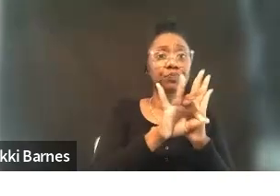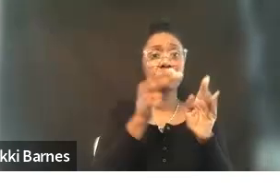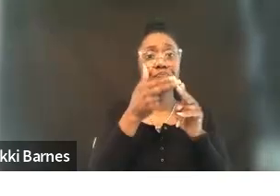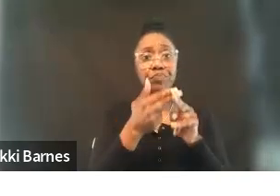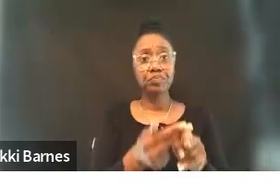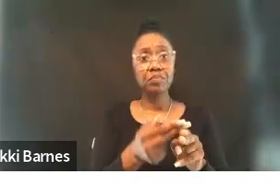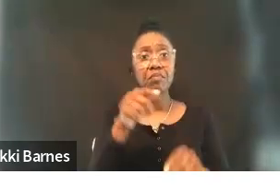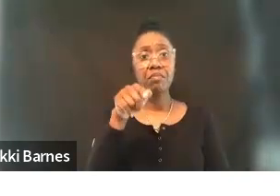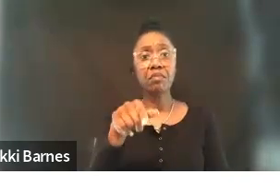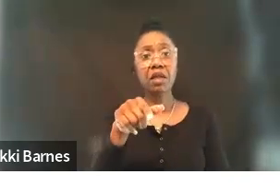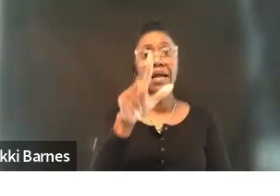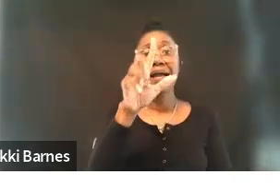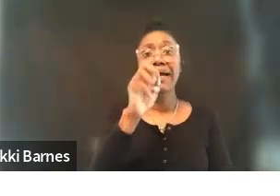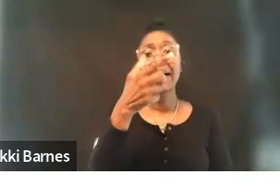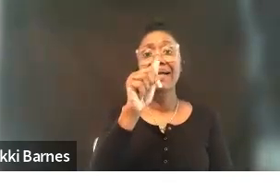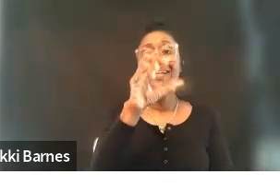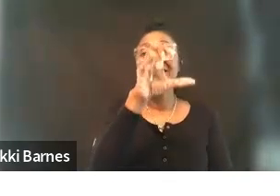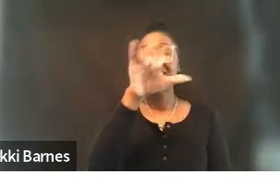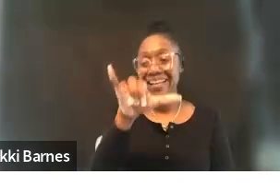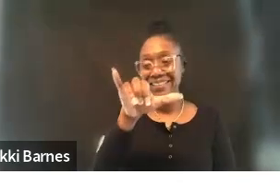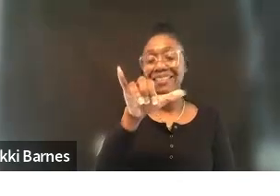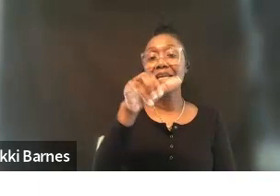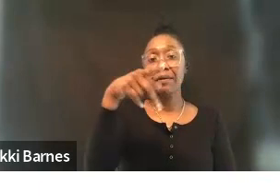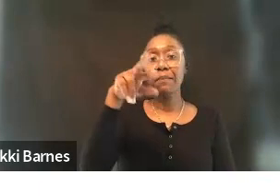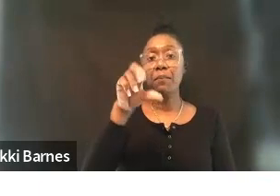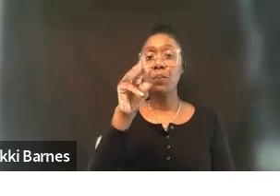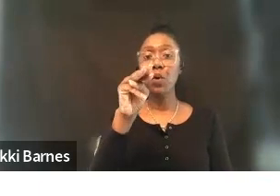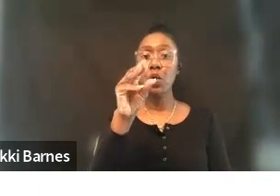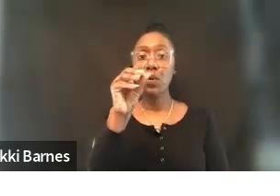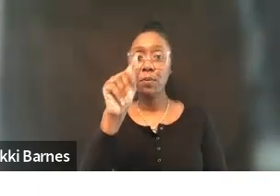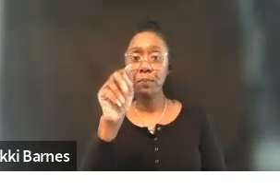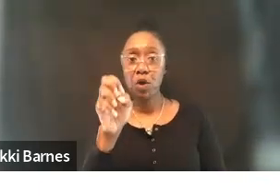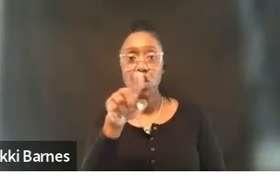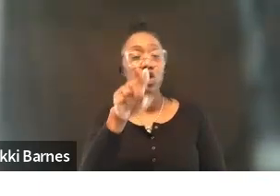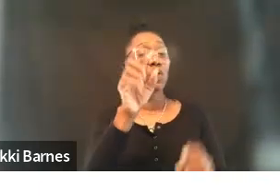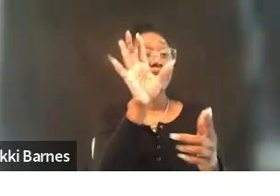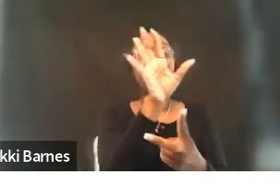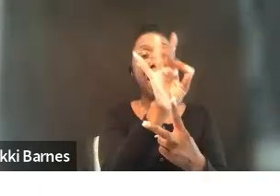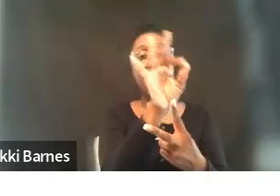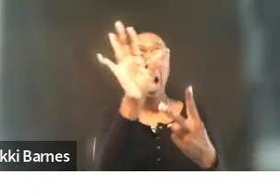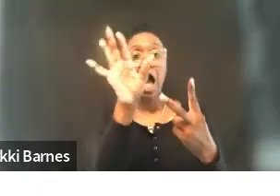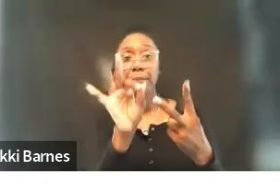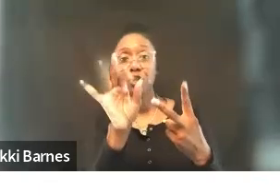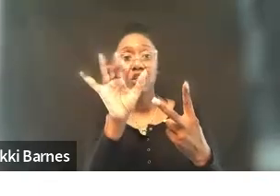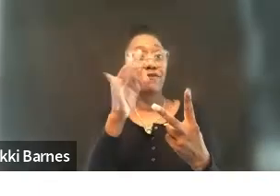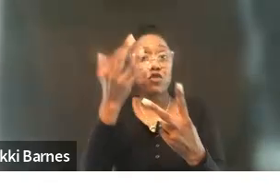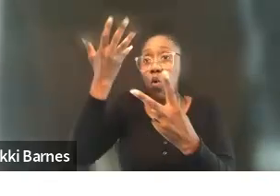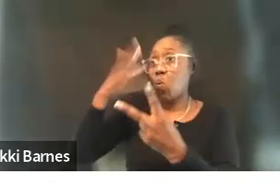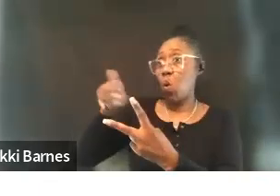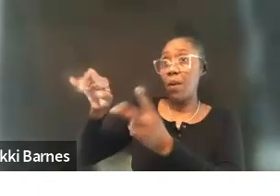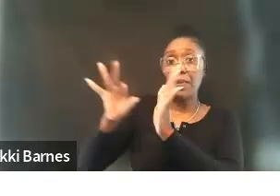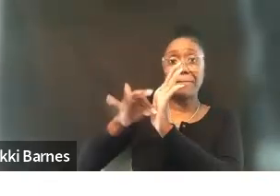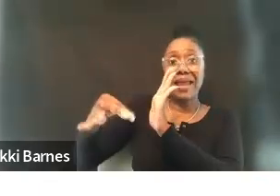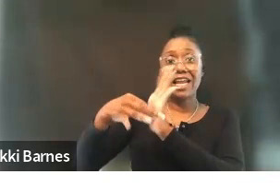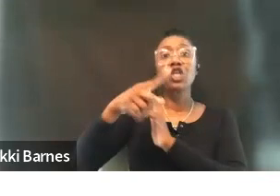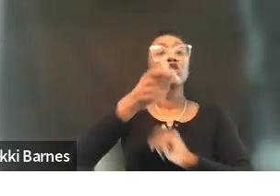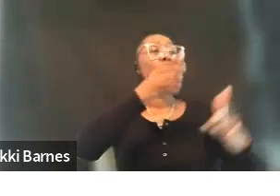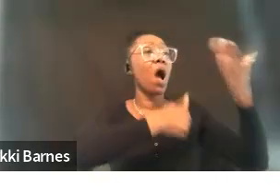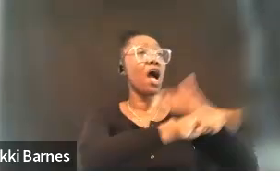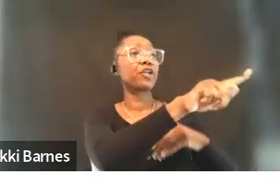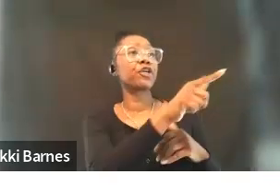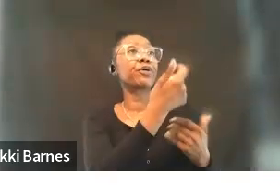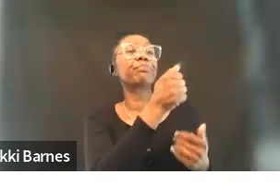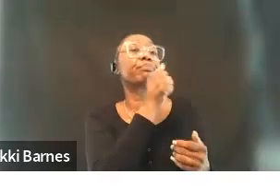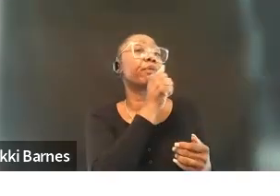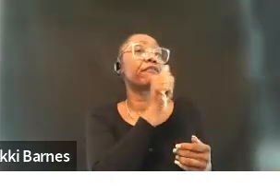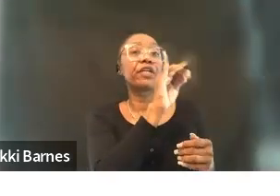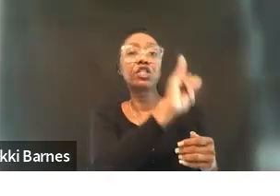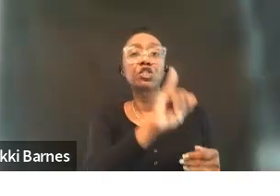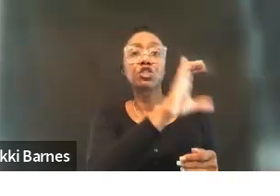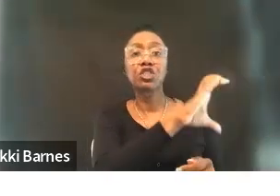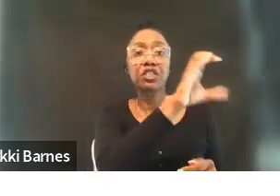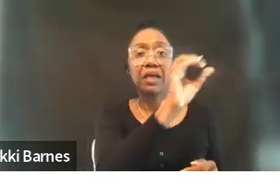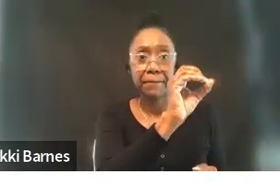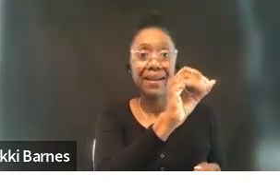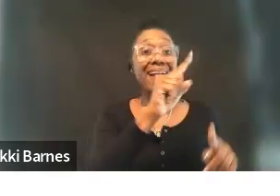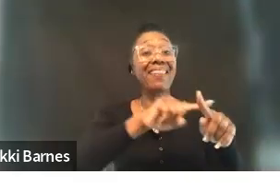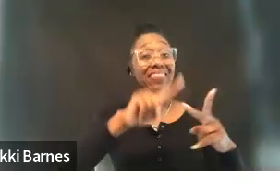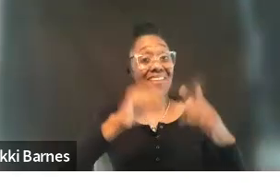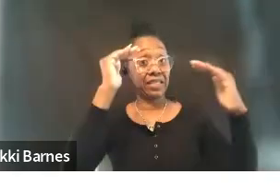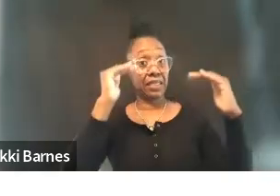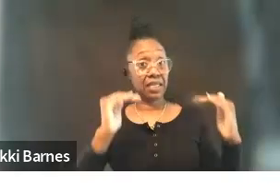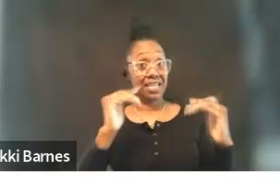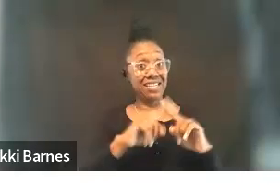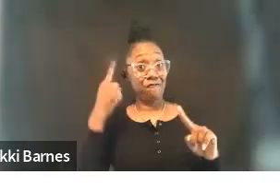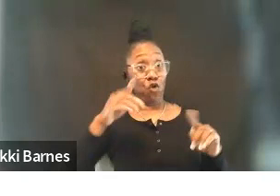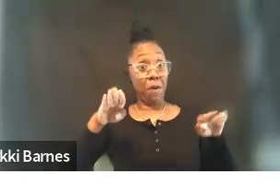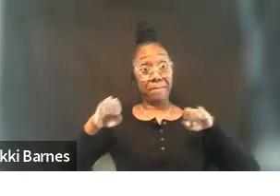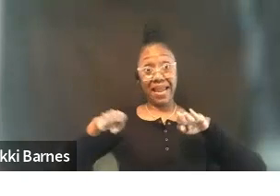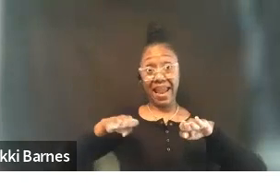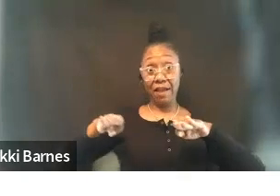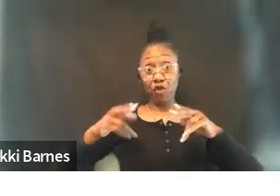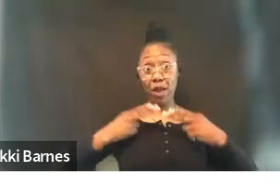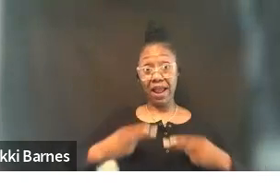But you could all you could also opt to do it through a managed care entity. Behavioral health services were then moved into managed care But the difference is that for behavioral health services, you cannot opt out of managed care.